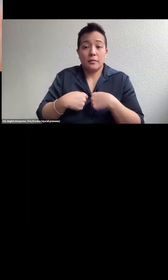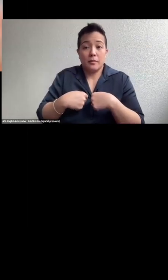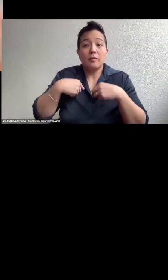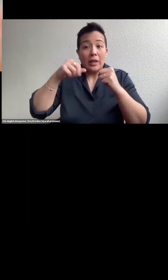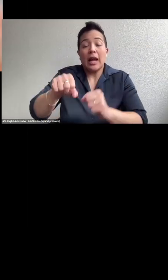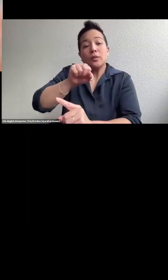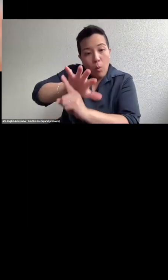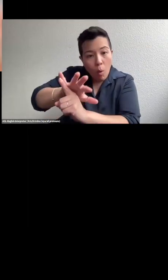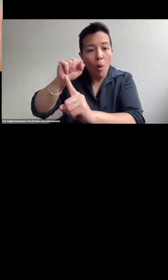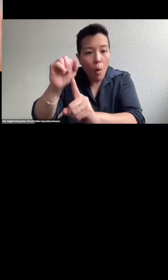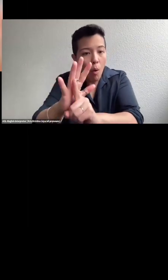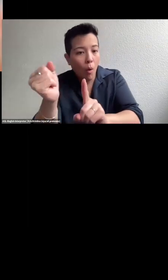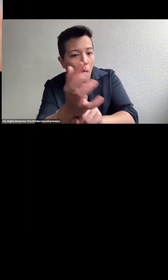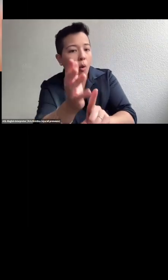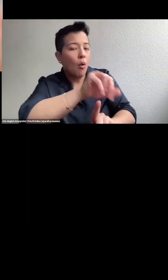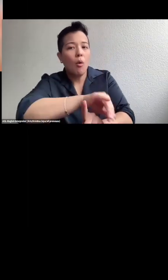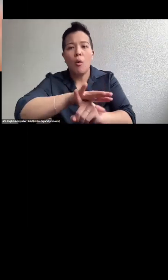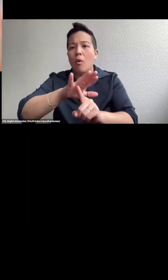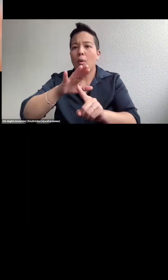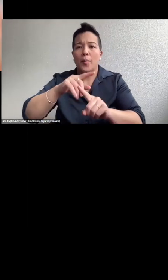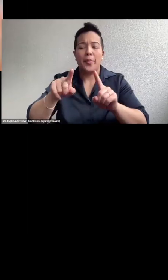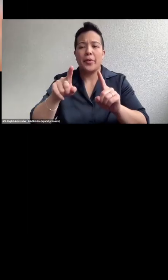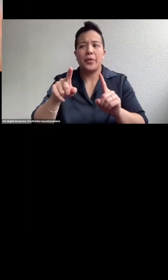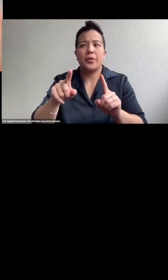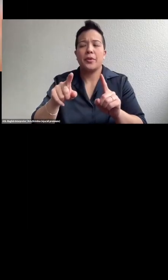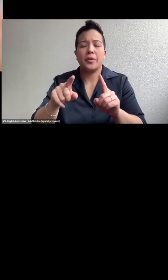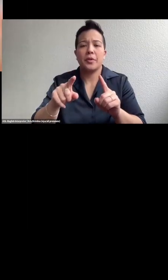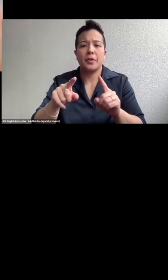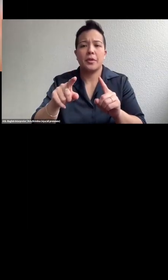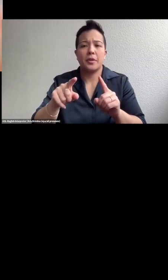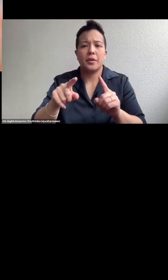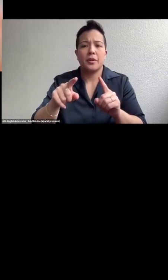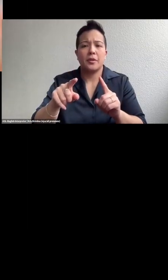him. I can give you like that family